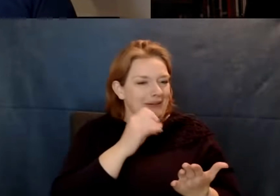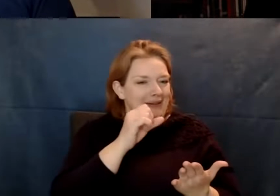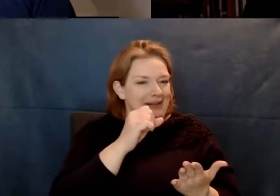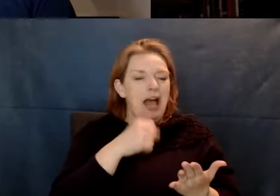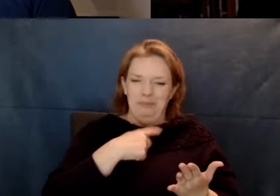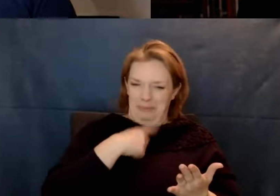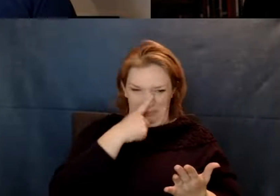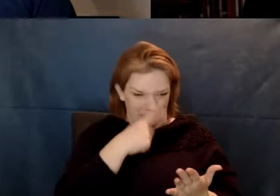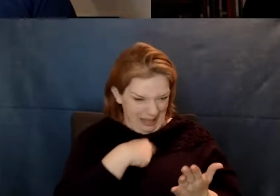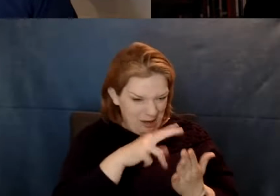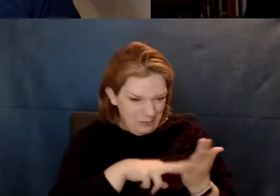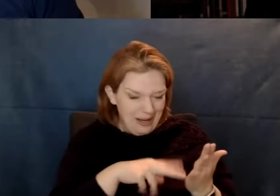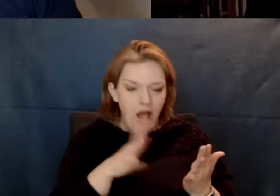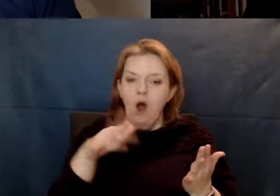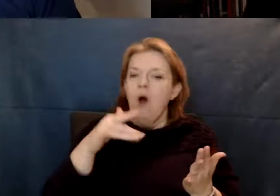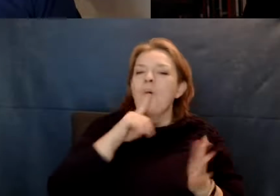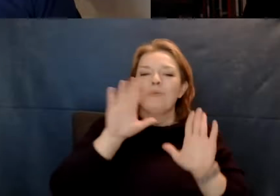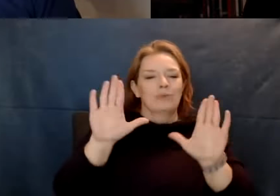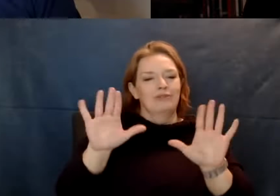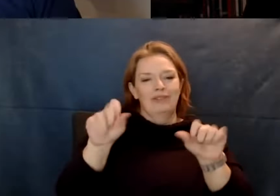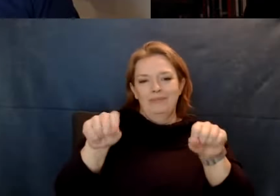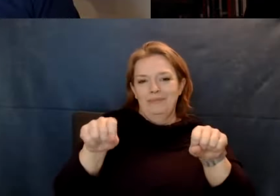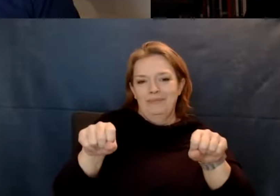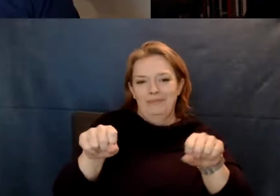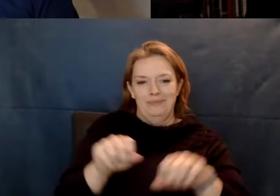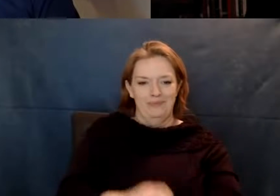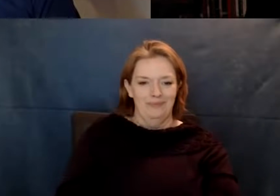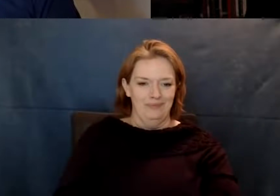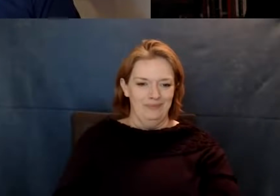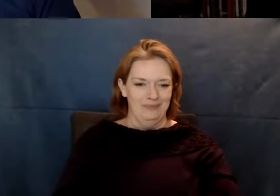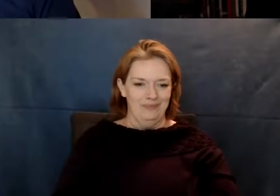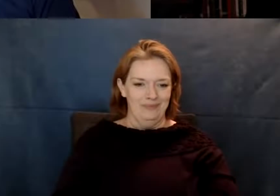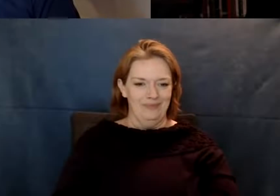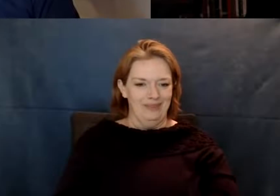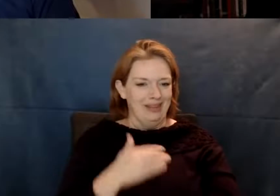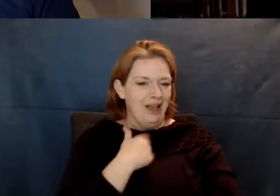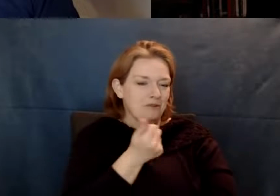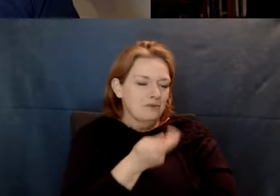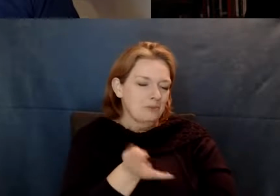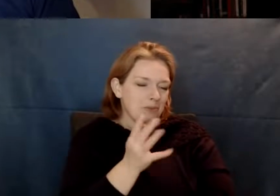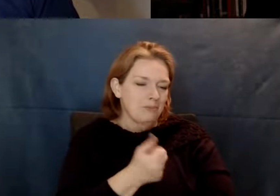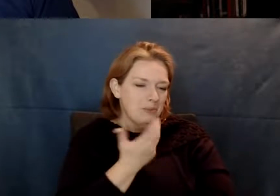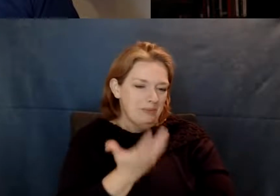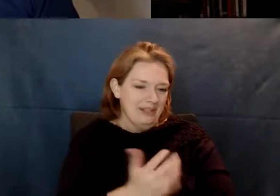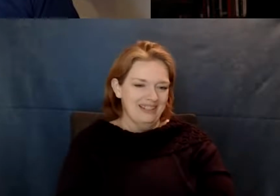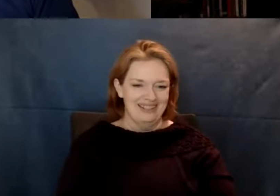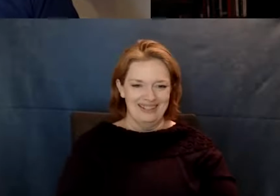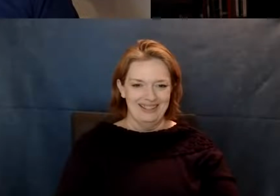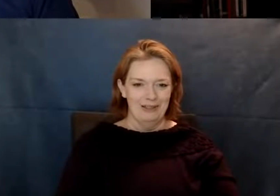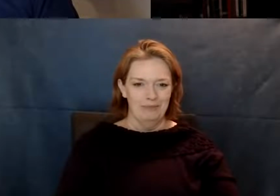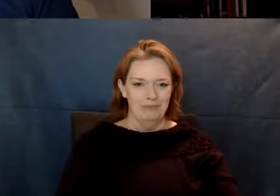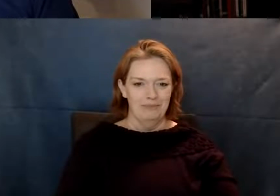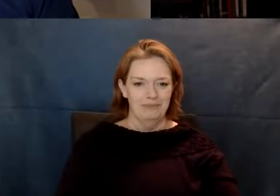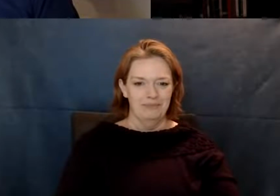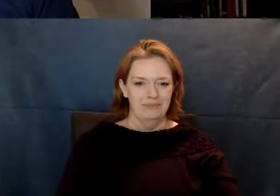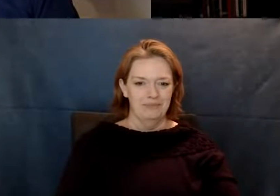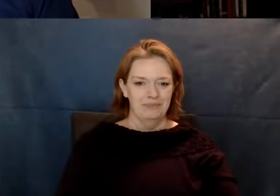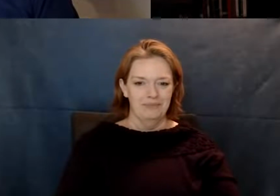K: That would be wonderful.